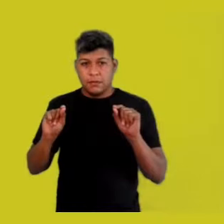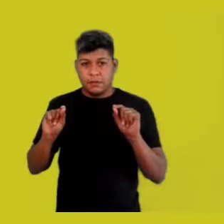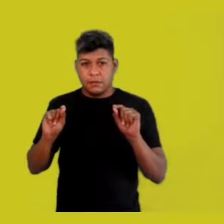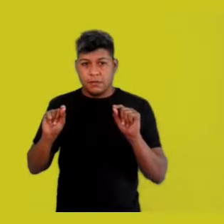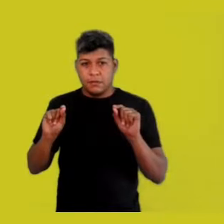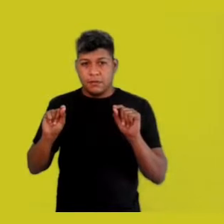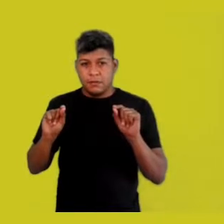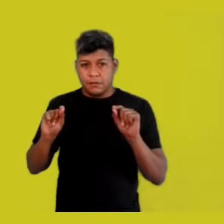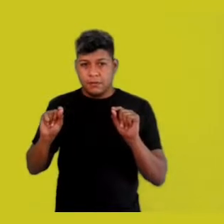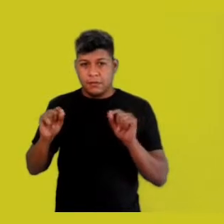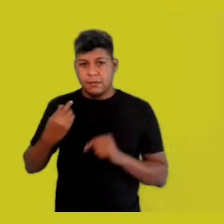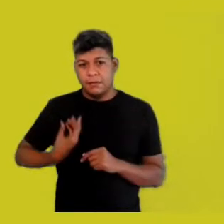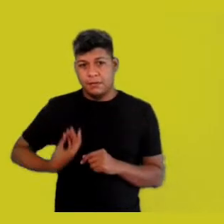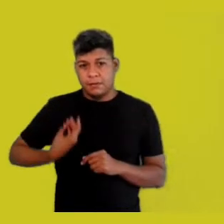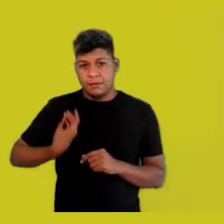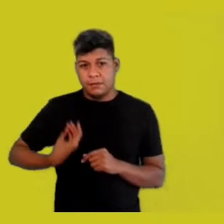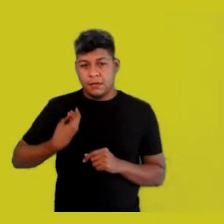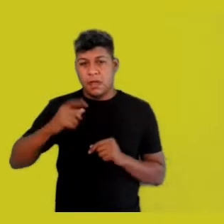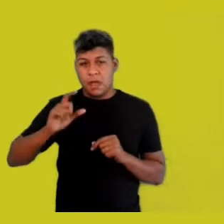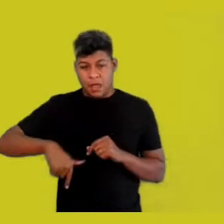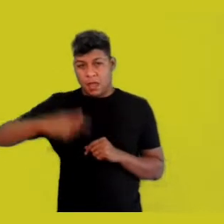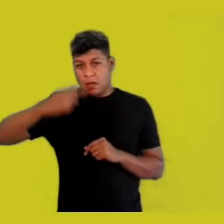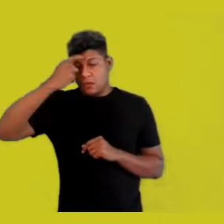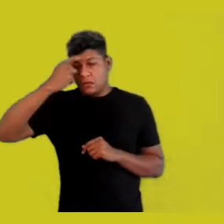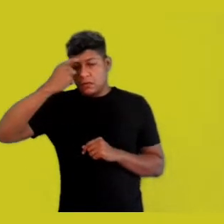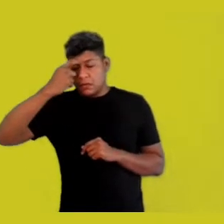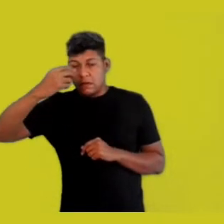without this awareness of a tragic flaw,